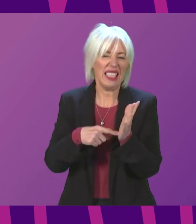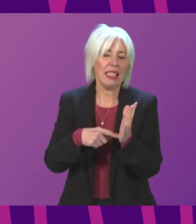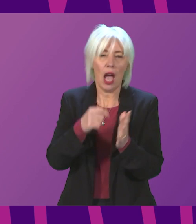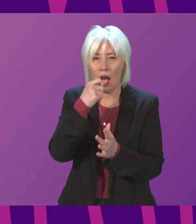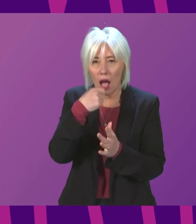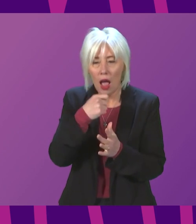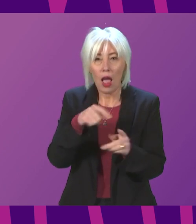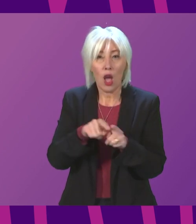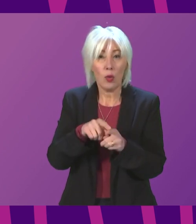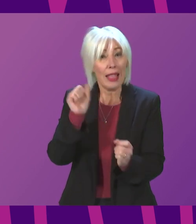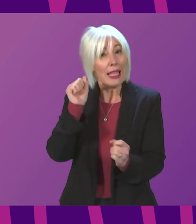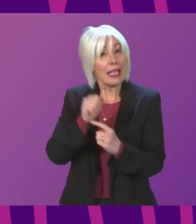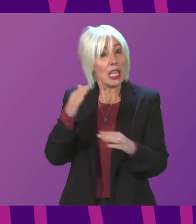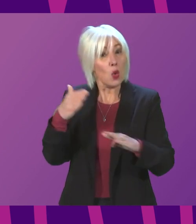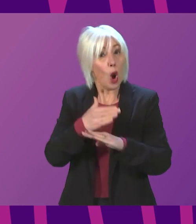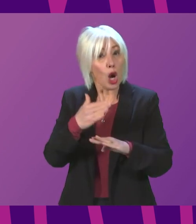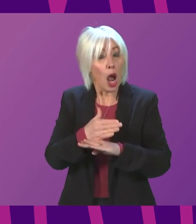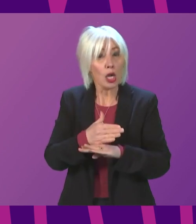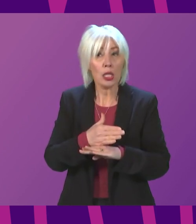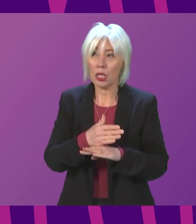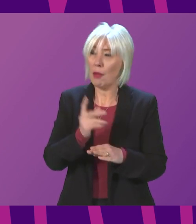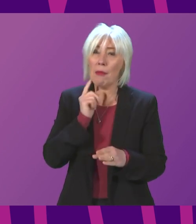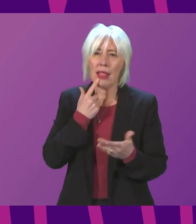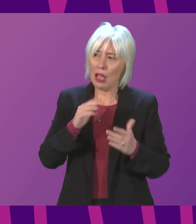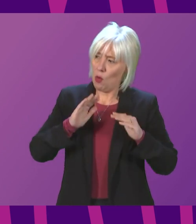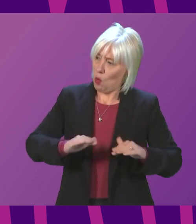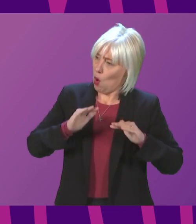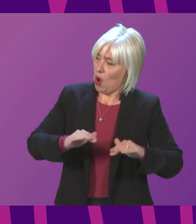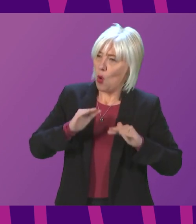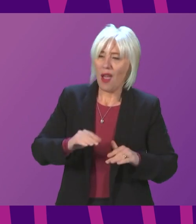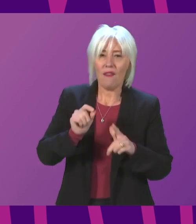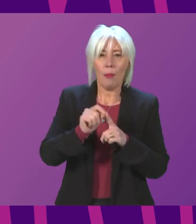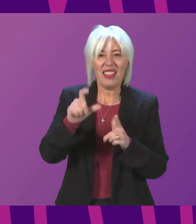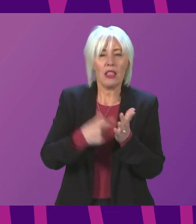NHS and beyond are reporting having to wait days for PCR test results, despite promises